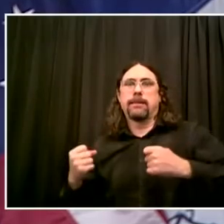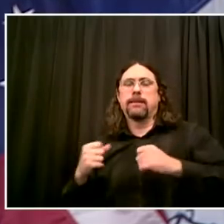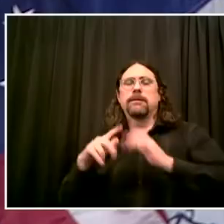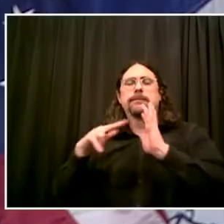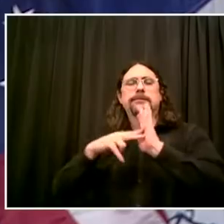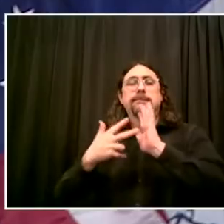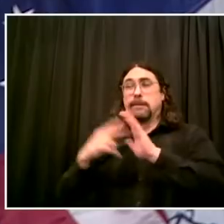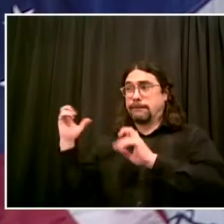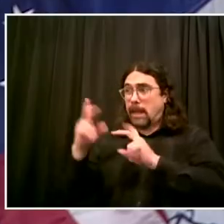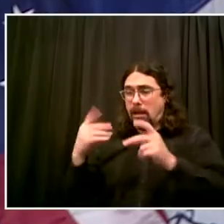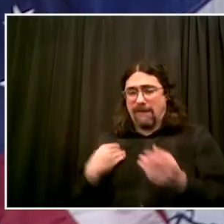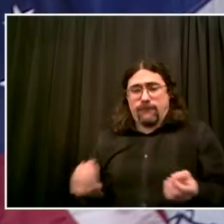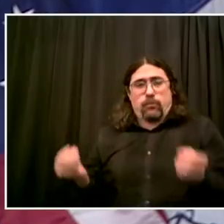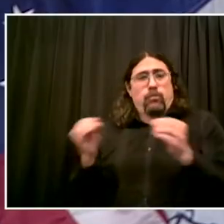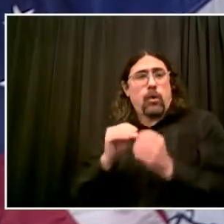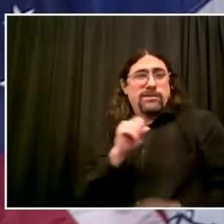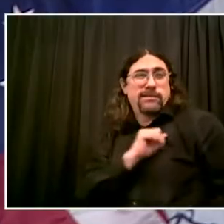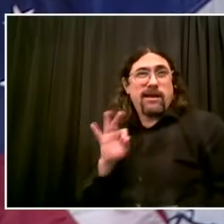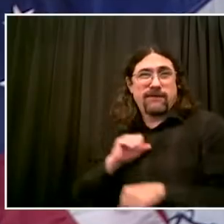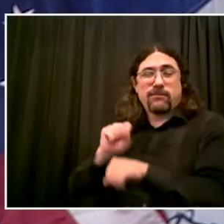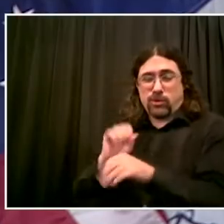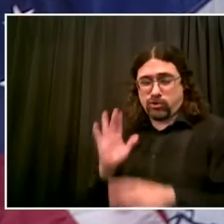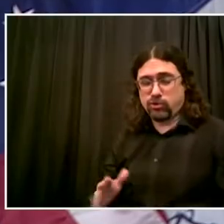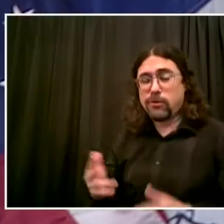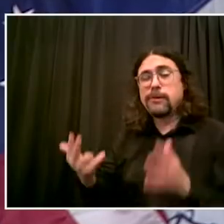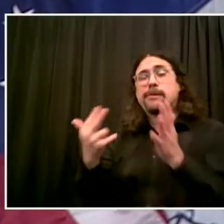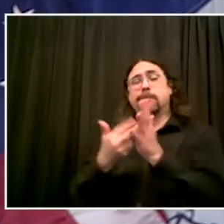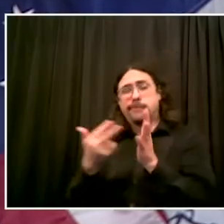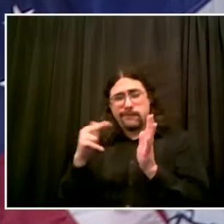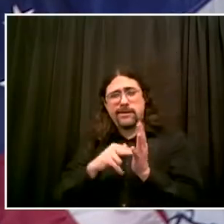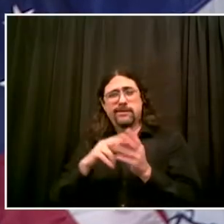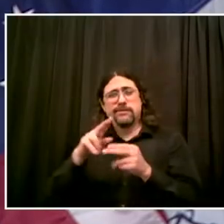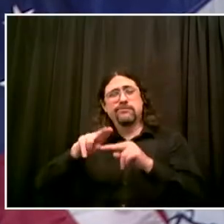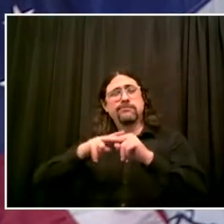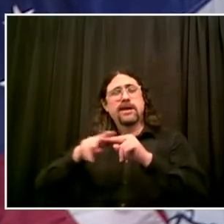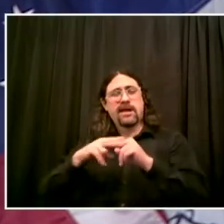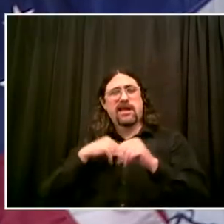NOT SAYING TO GO RUSHING THRUOGH WITH.